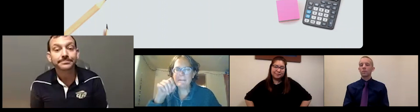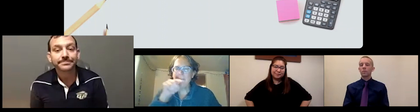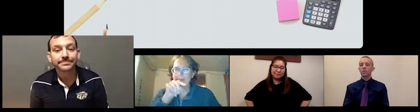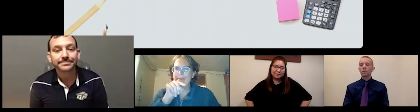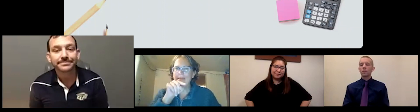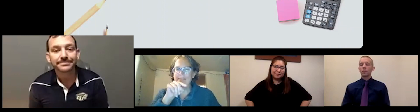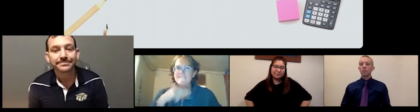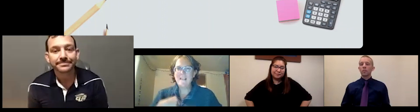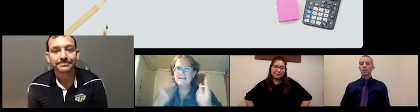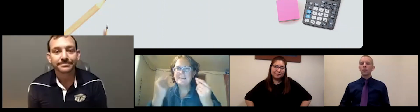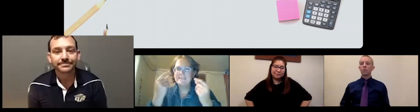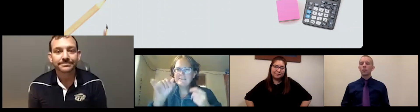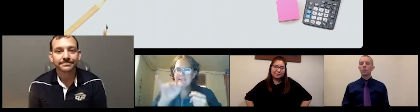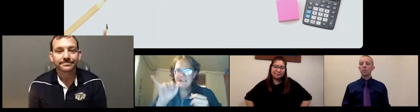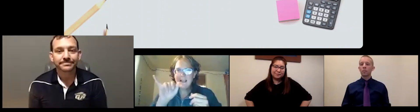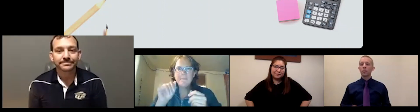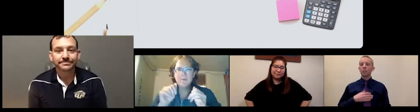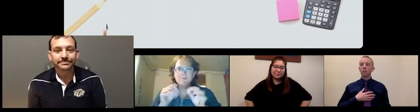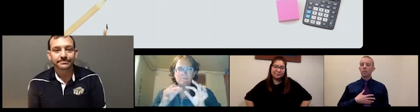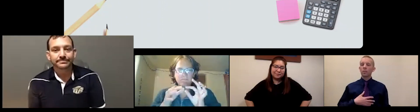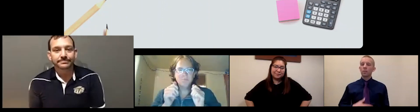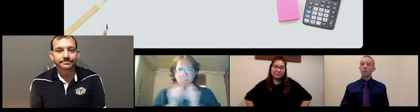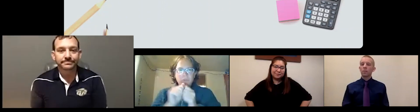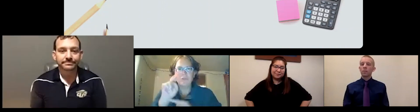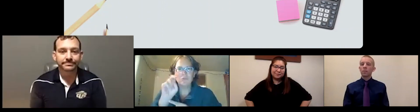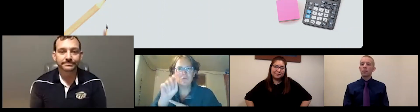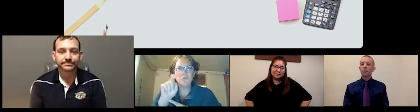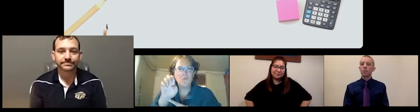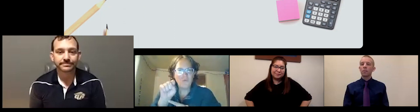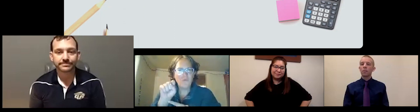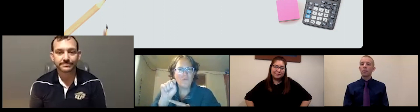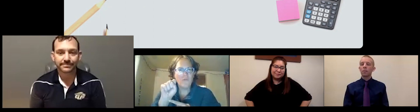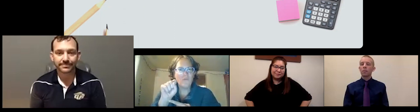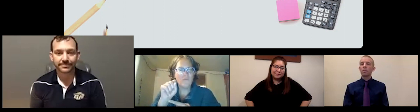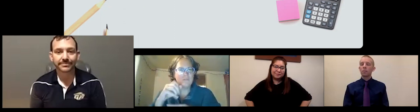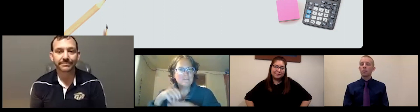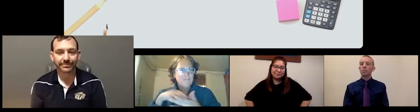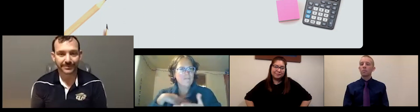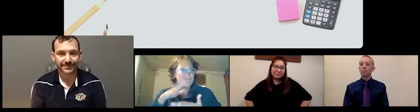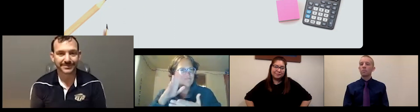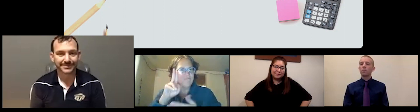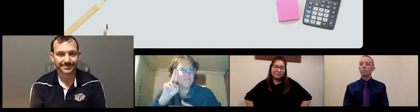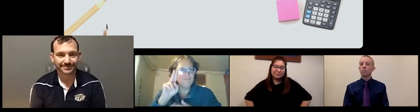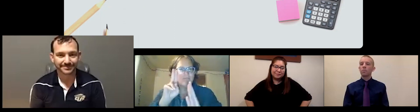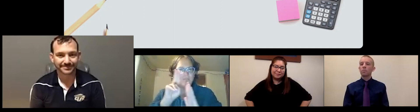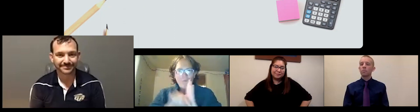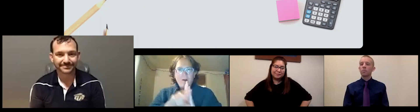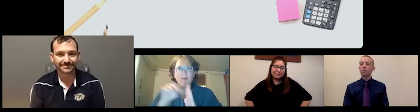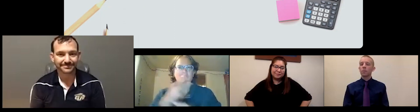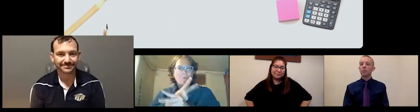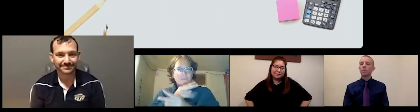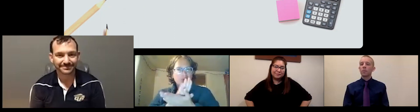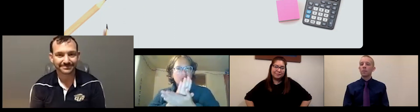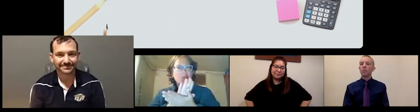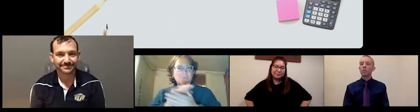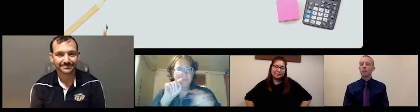I did the same with notes in my undergrad and grad schools.